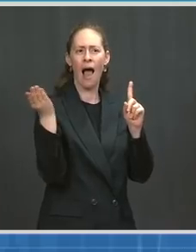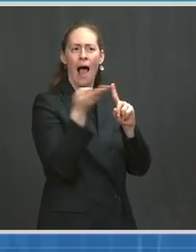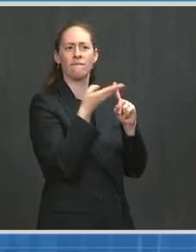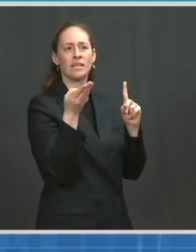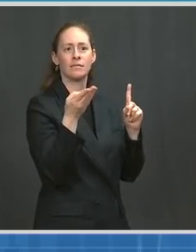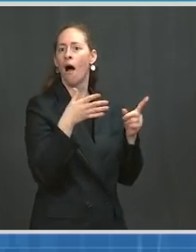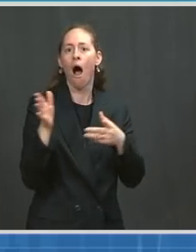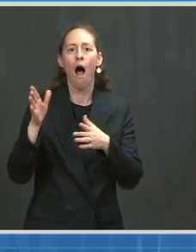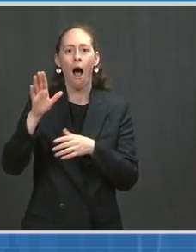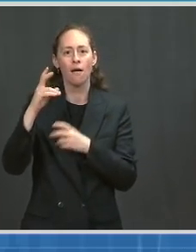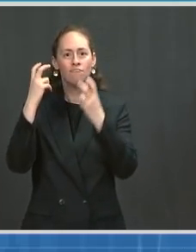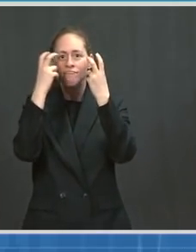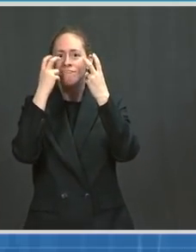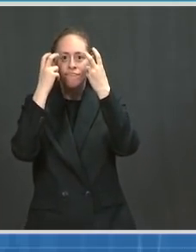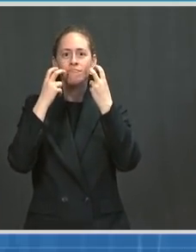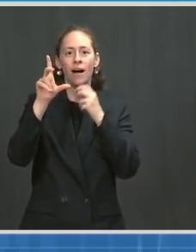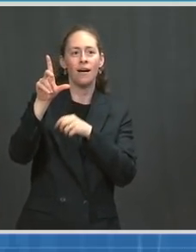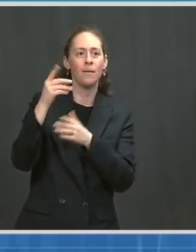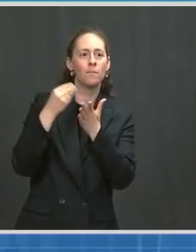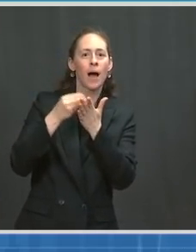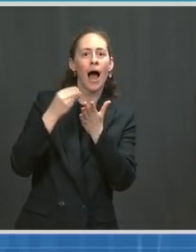not surprisingly -- very effective, and so we're enthusiastic.